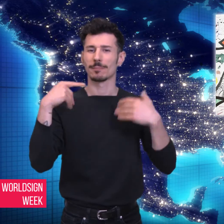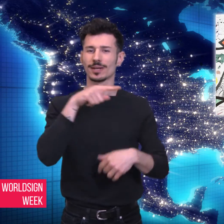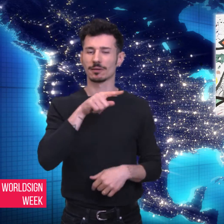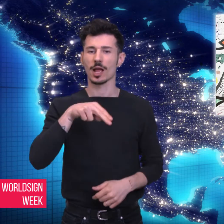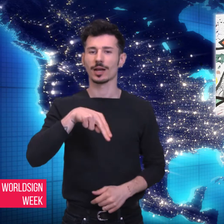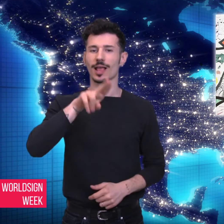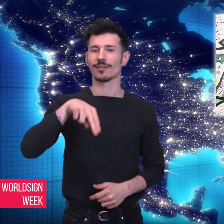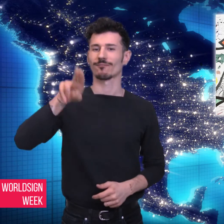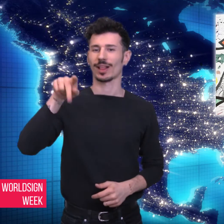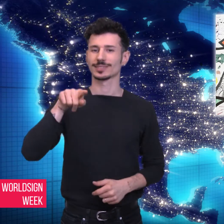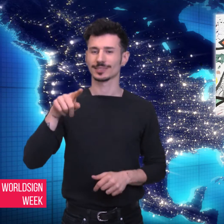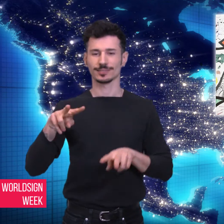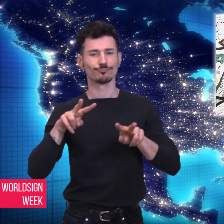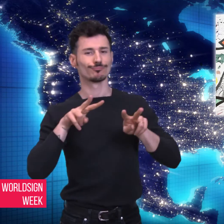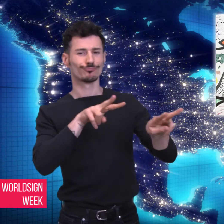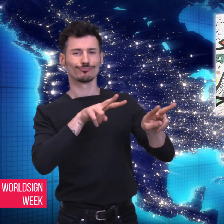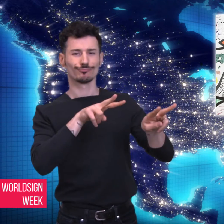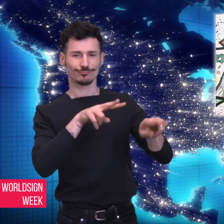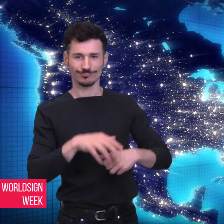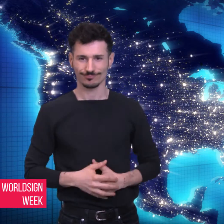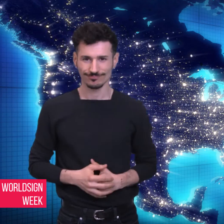TV show on the Netflix TV streaming subscription service online.